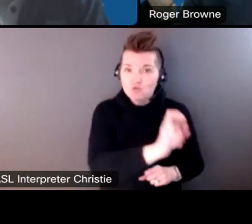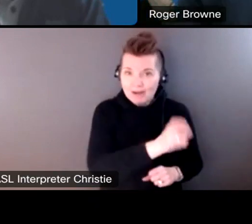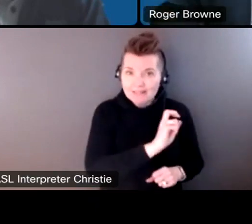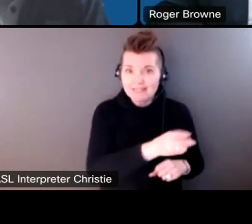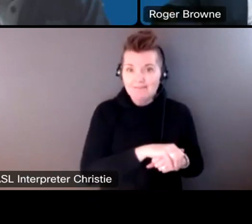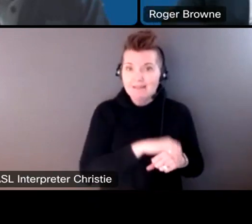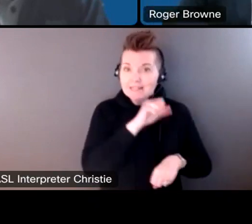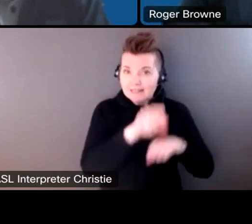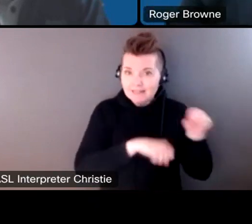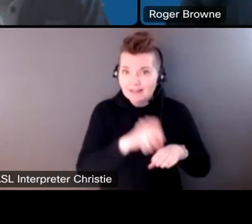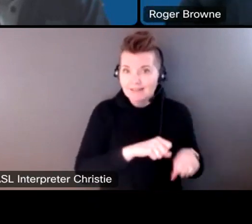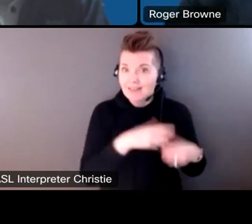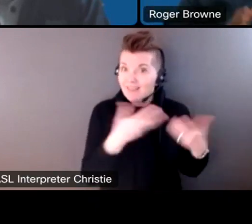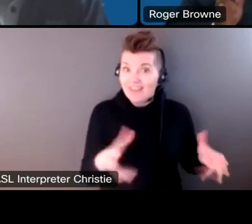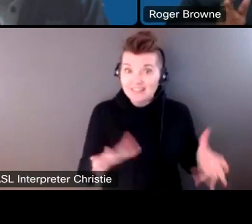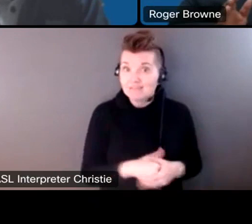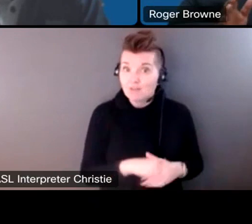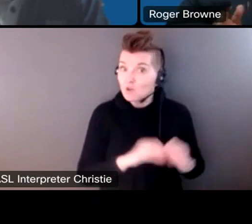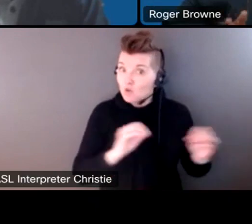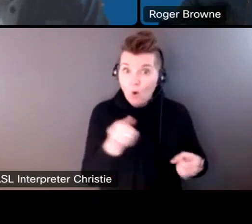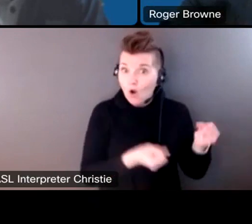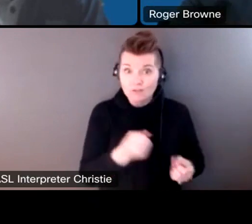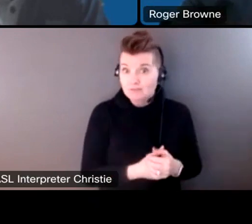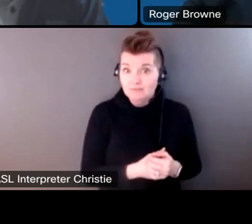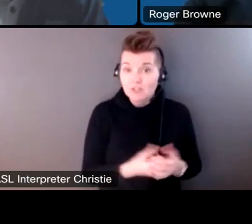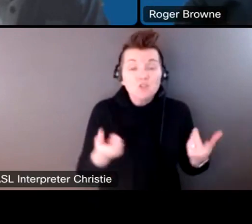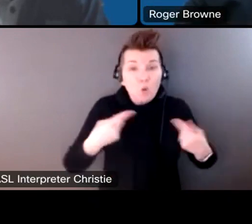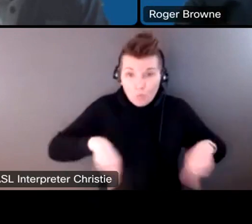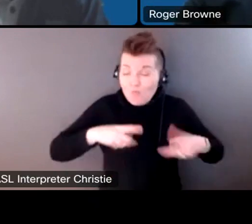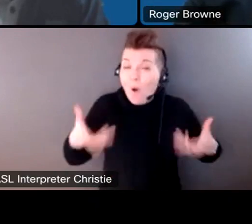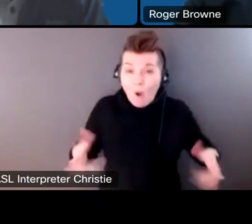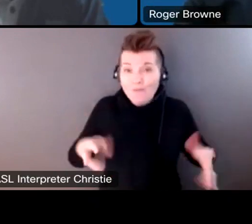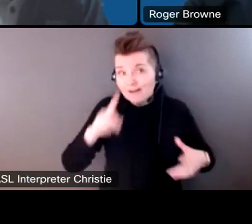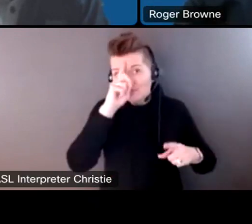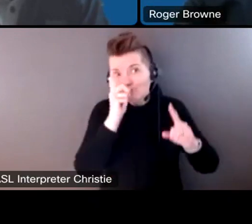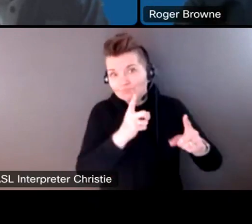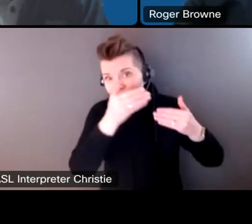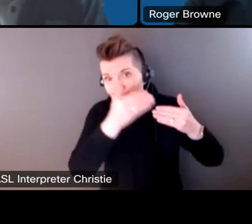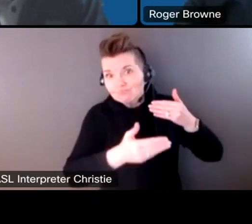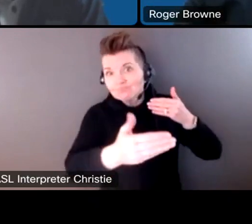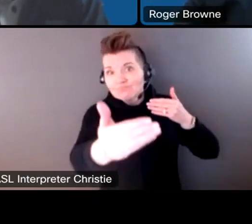So we're already in that kind of mindset on the go forward and we've got the resources